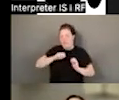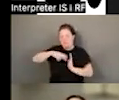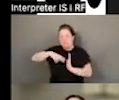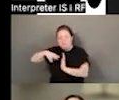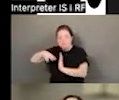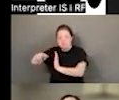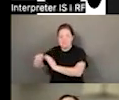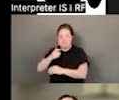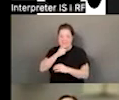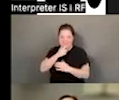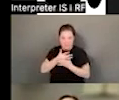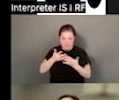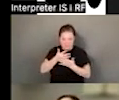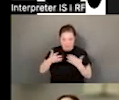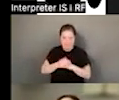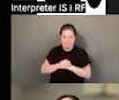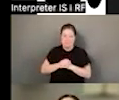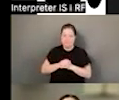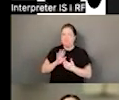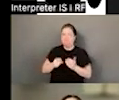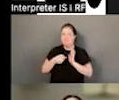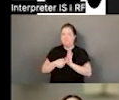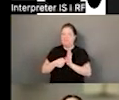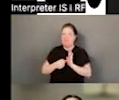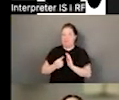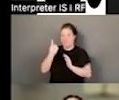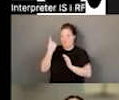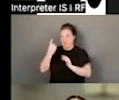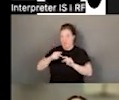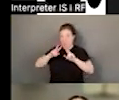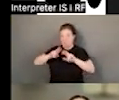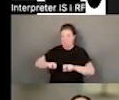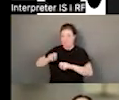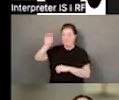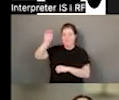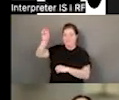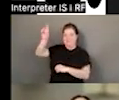carried out large study on behalf of the European Commission.